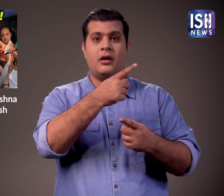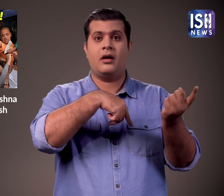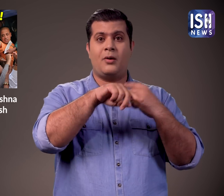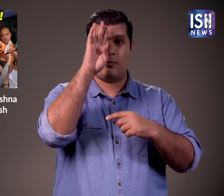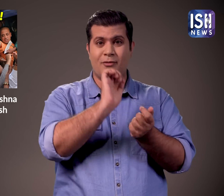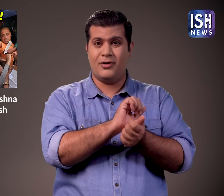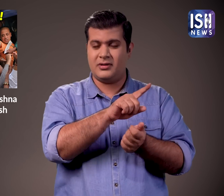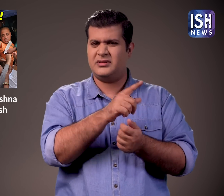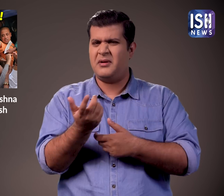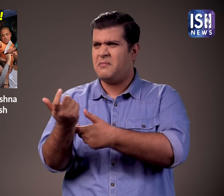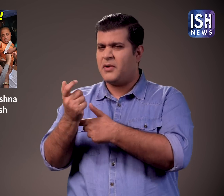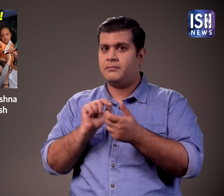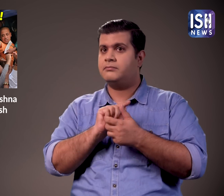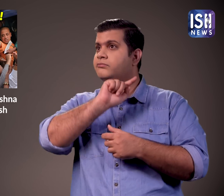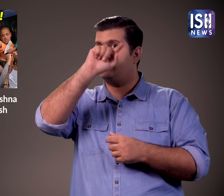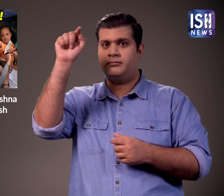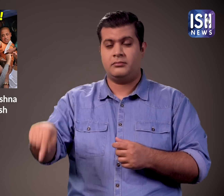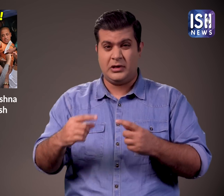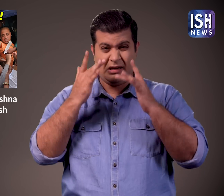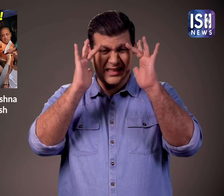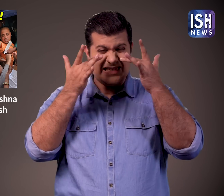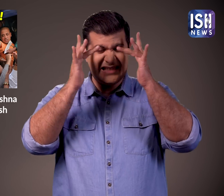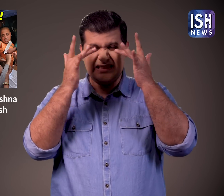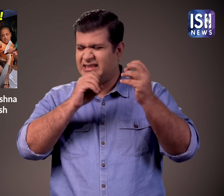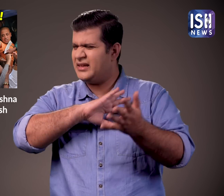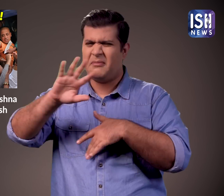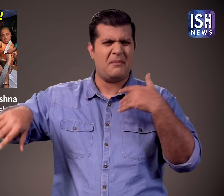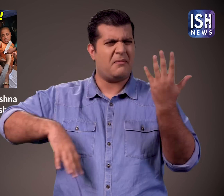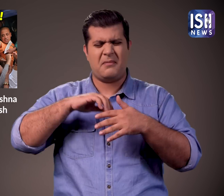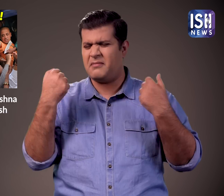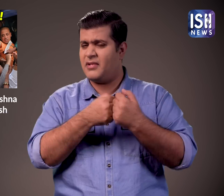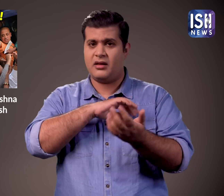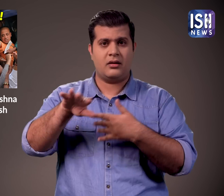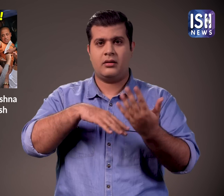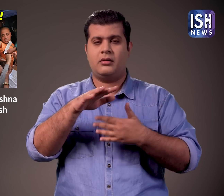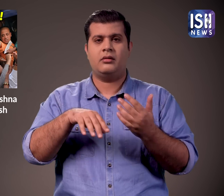and the police had to use tear gas to disperse the protesters and there was a big clash.